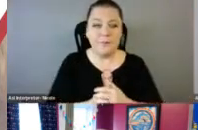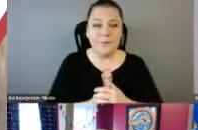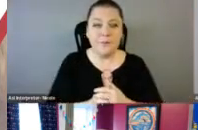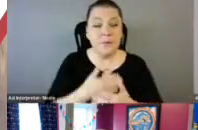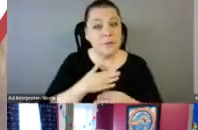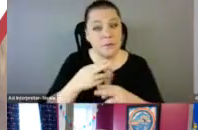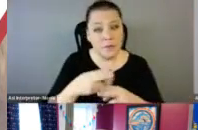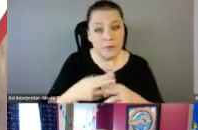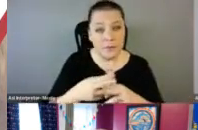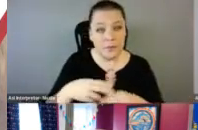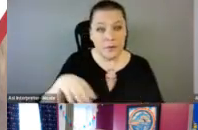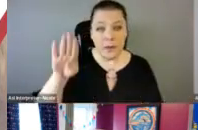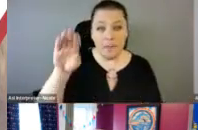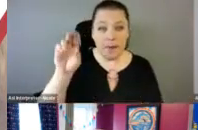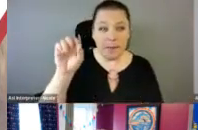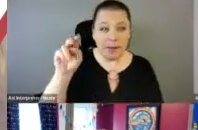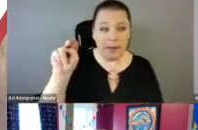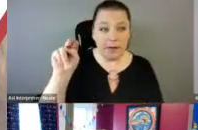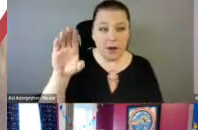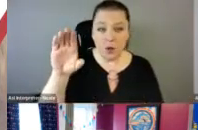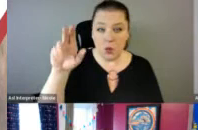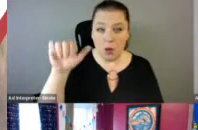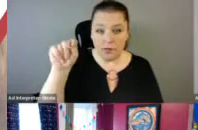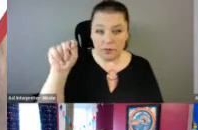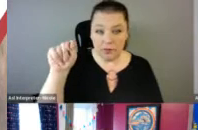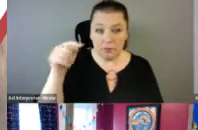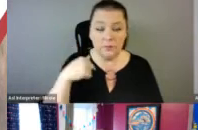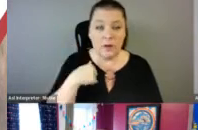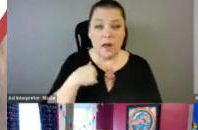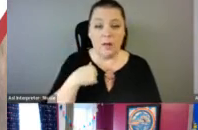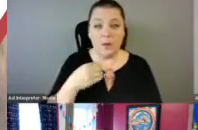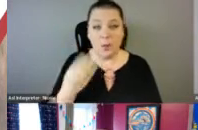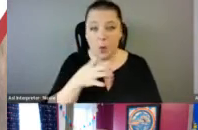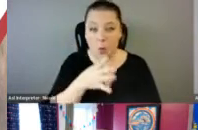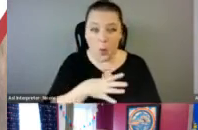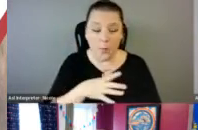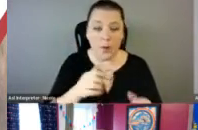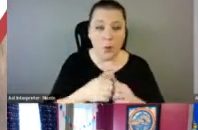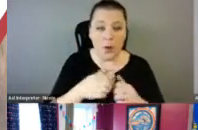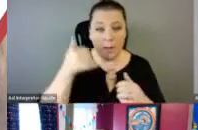name is Bevin Croft. I am a white woman with blonde hair,